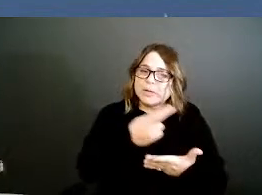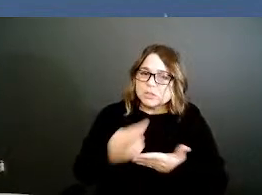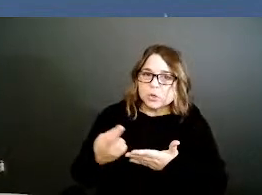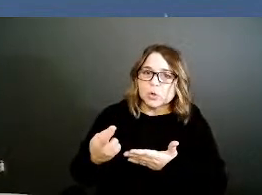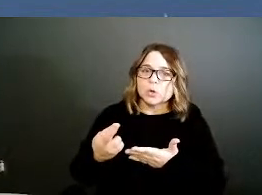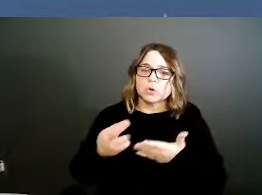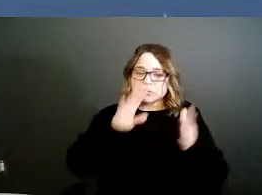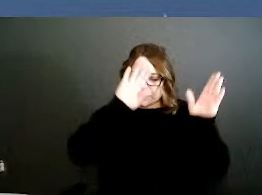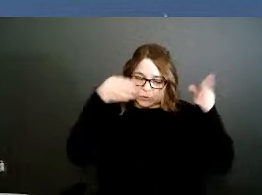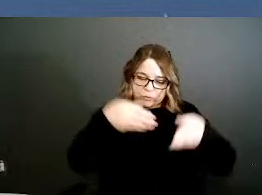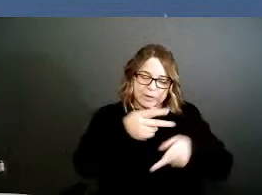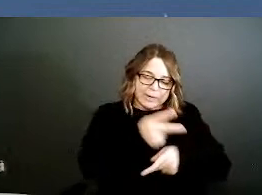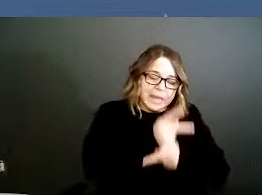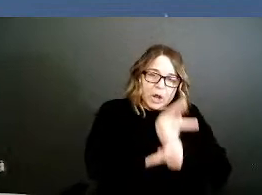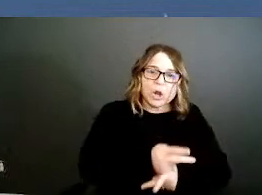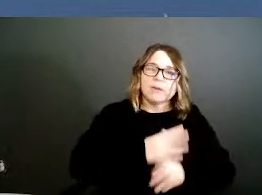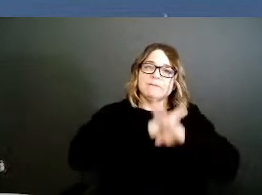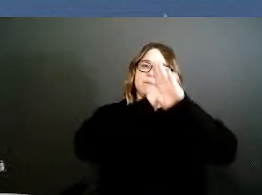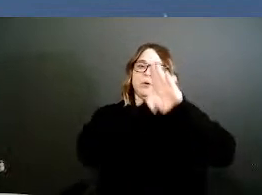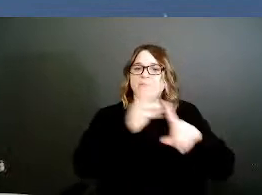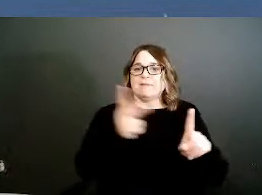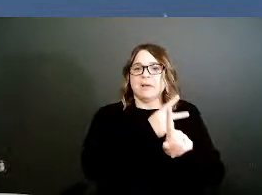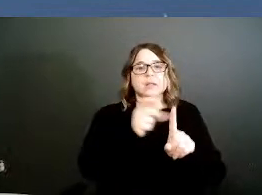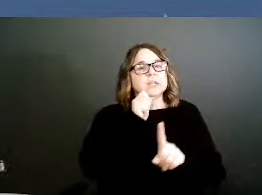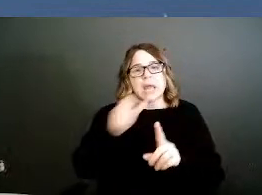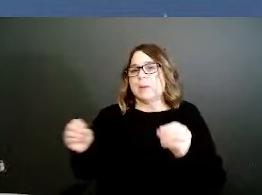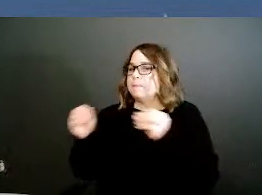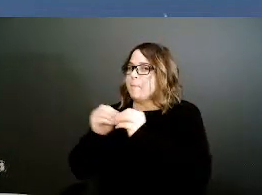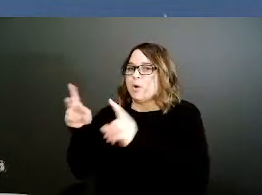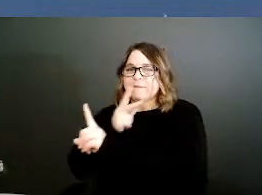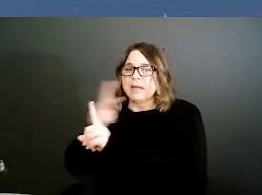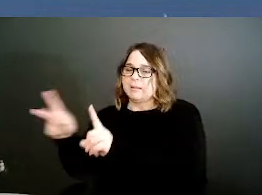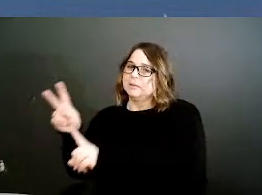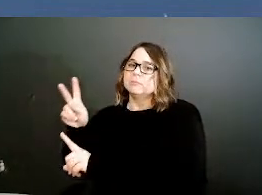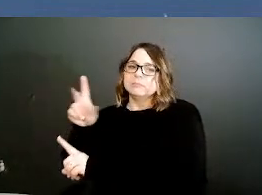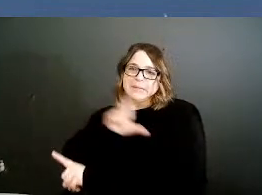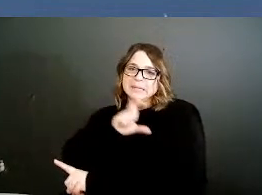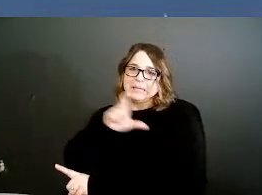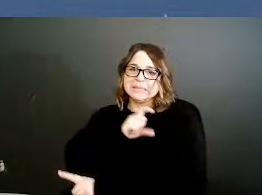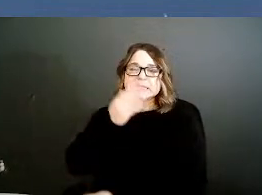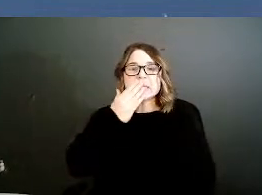PREVENTION, NO THE MORE VIOLENT POLICING. NOT MORE VIOLENT POLICING, THANK YOU. ≫ COUNCIL PRESIDENT BENDER: THANK YOU.